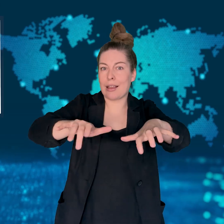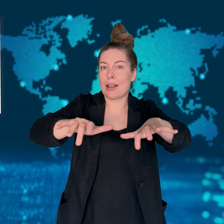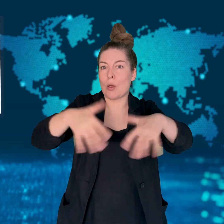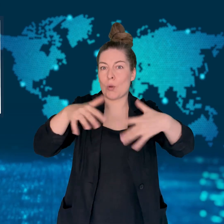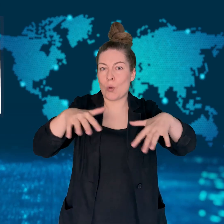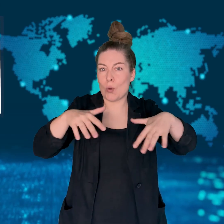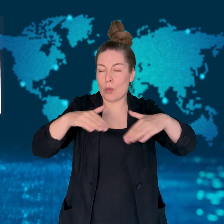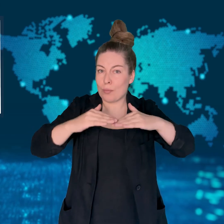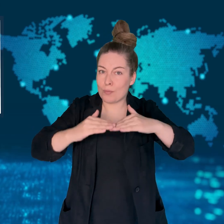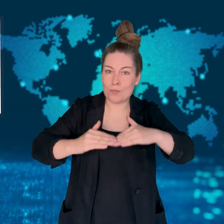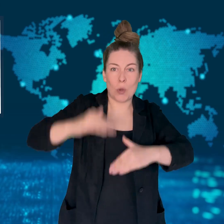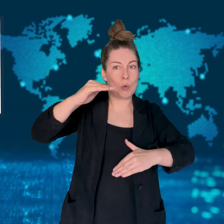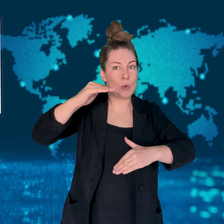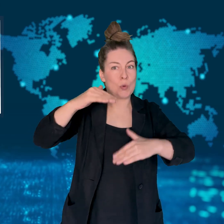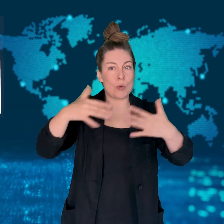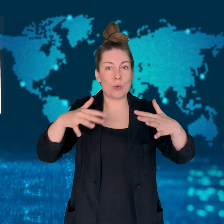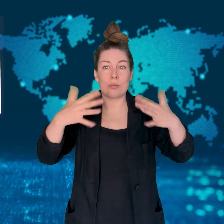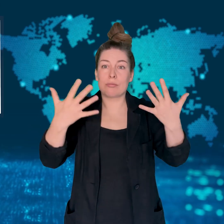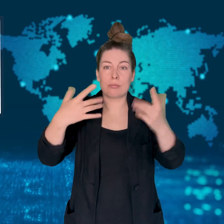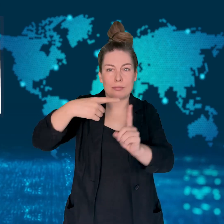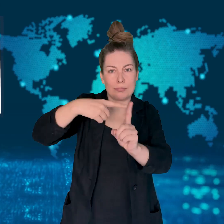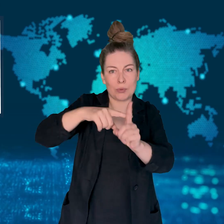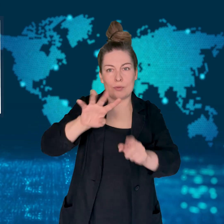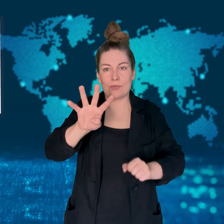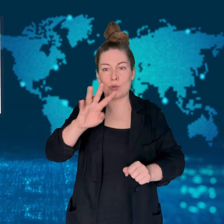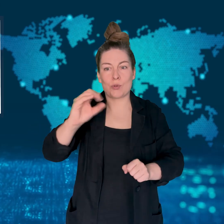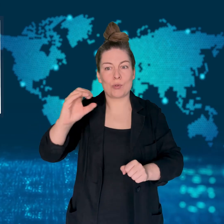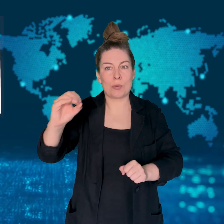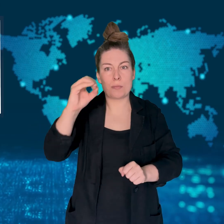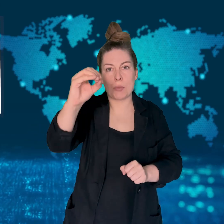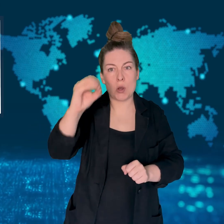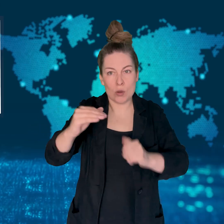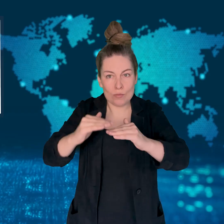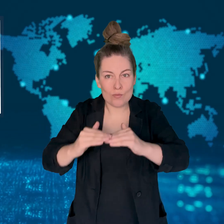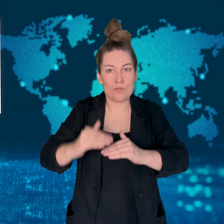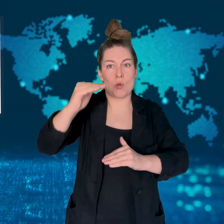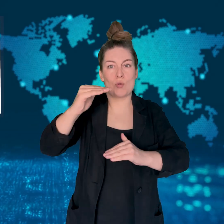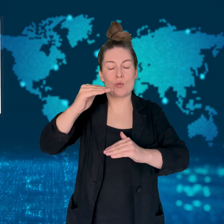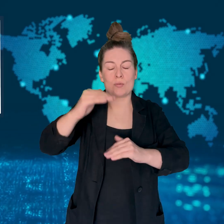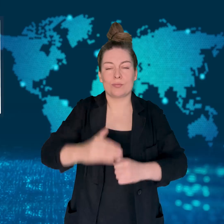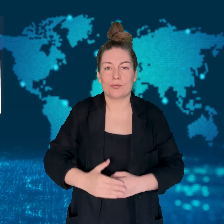in e-scammers in the last 18 months, citing a 400% increase.